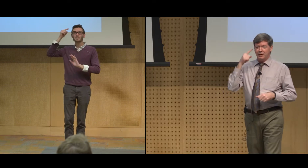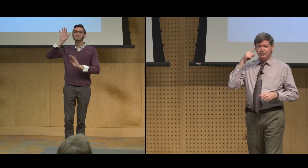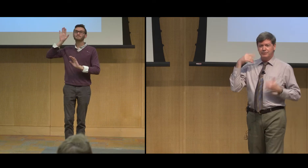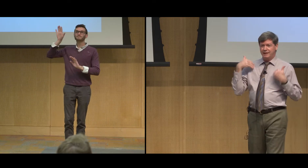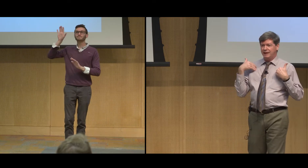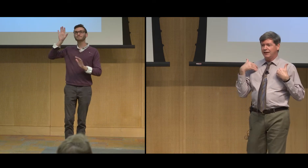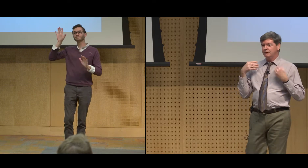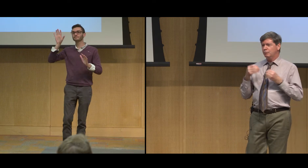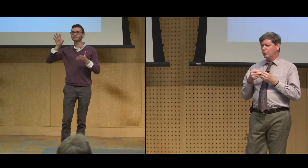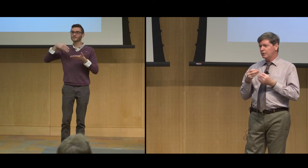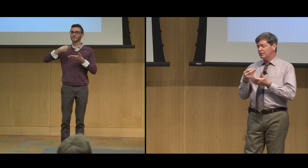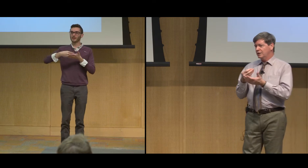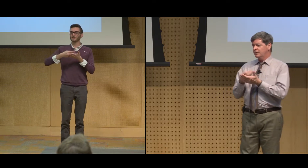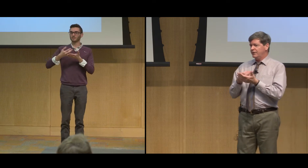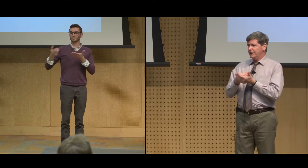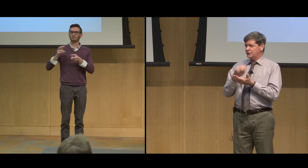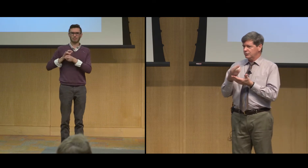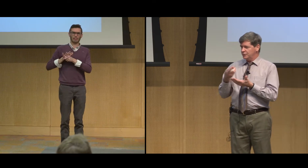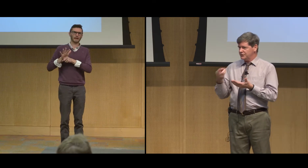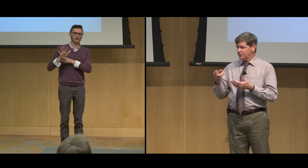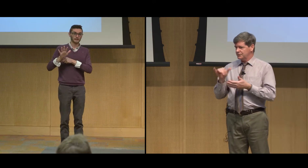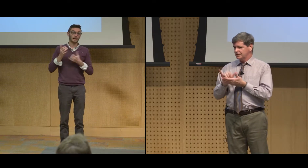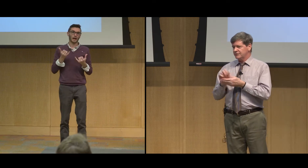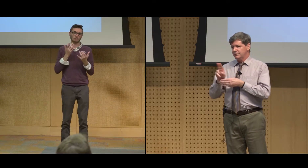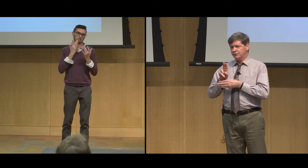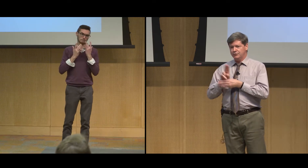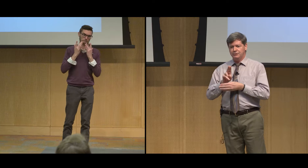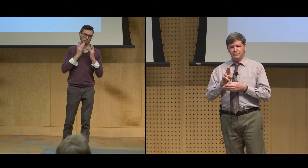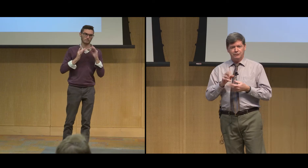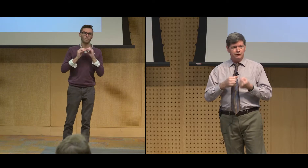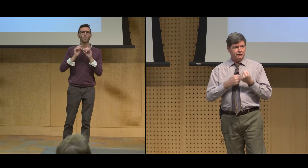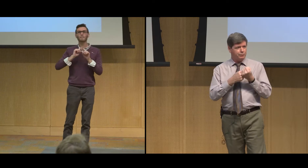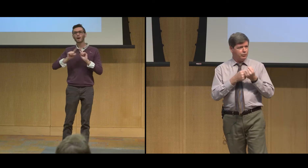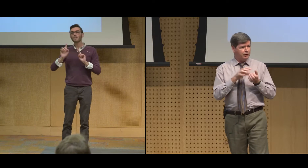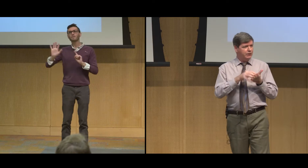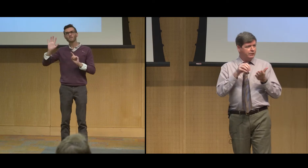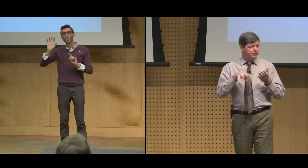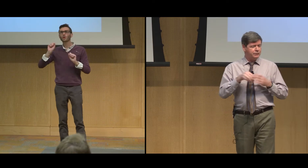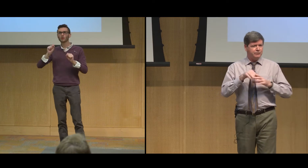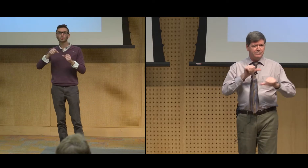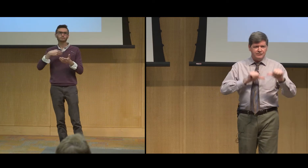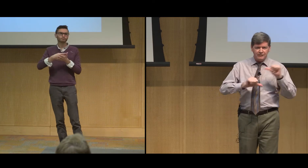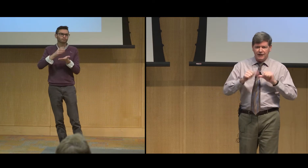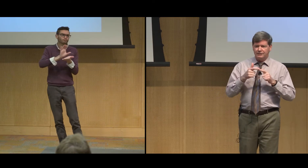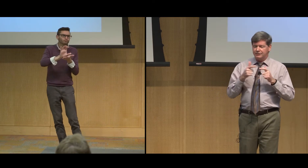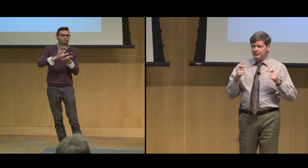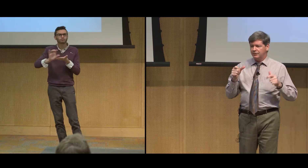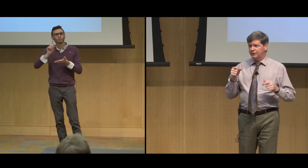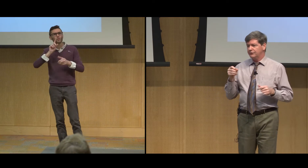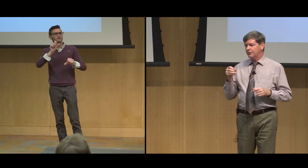the government had more financial resources that they were using to support students in science, et cetera.